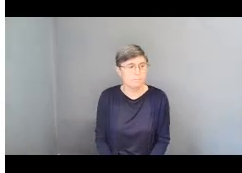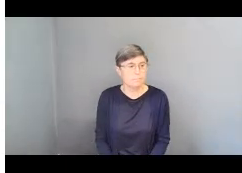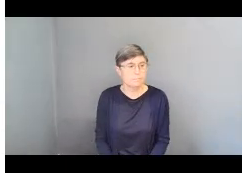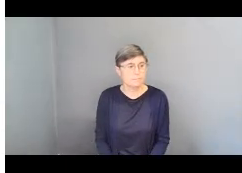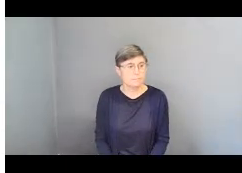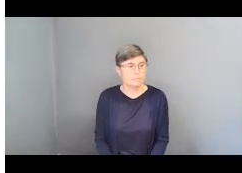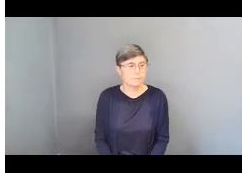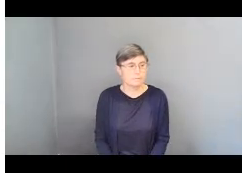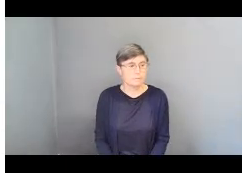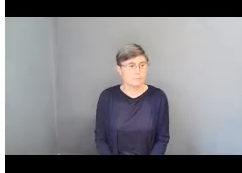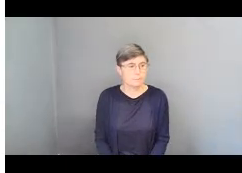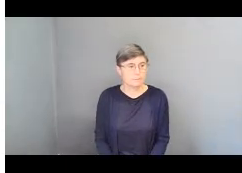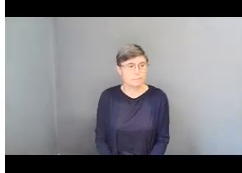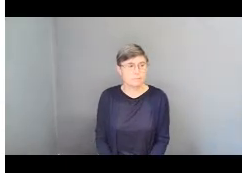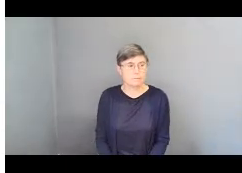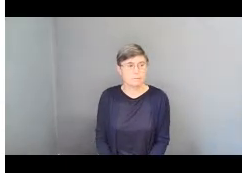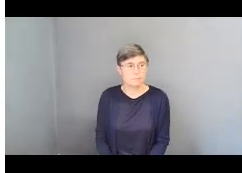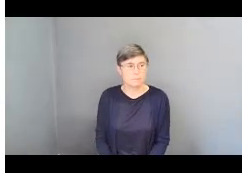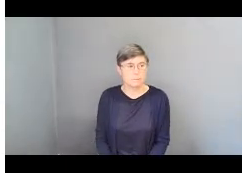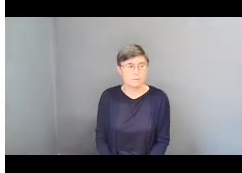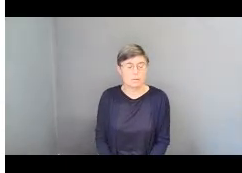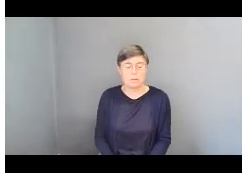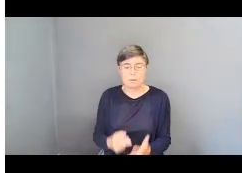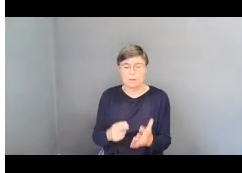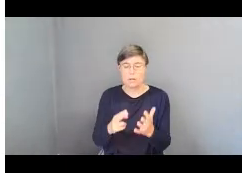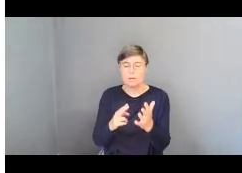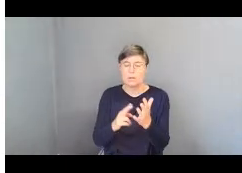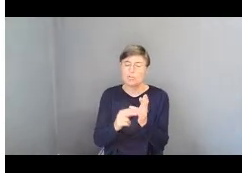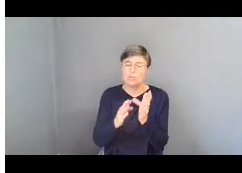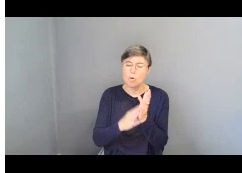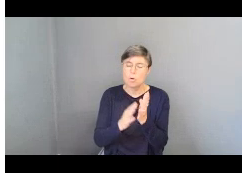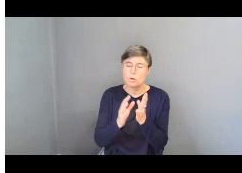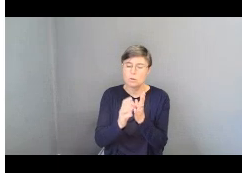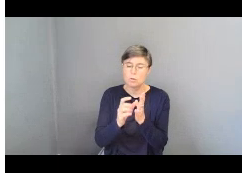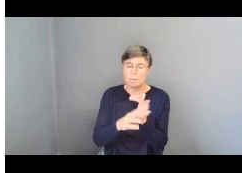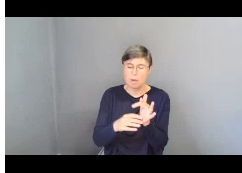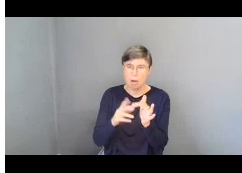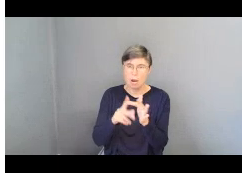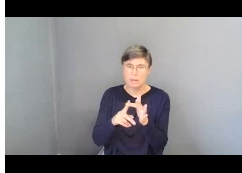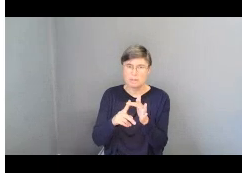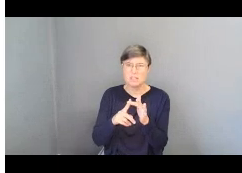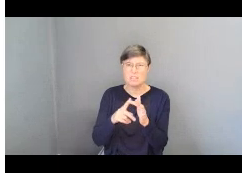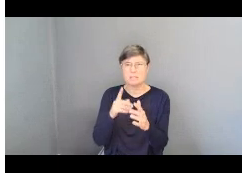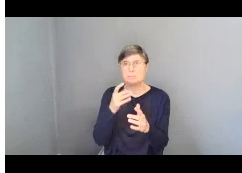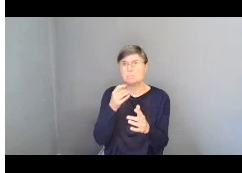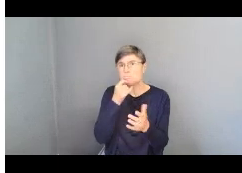Non-compliance can range from a simple mistake to committing a crime like fraud.